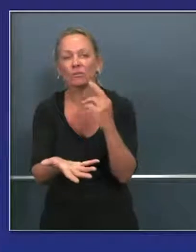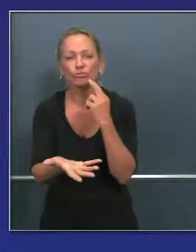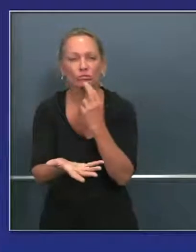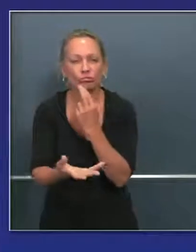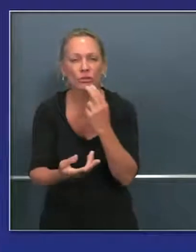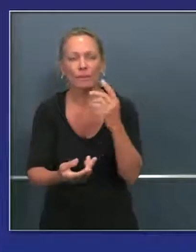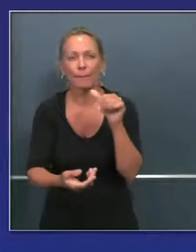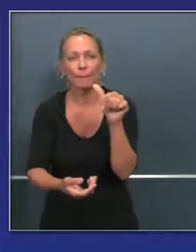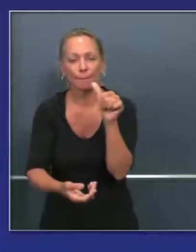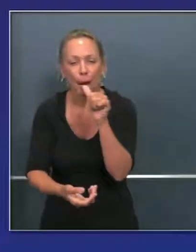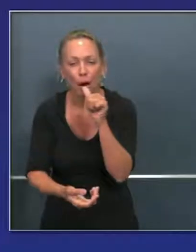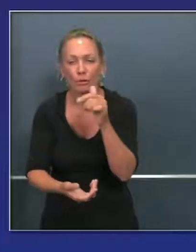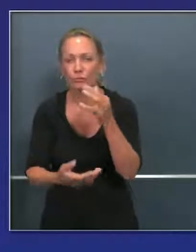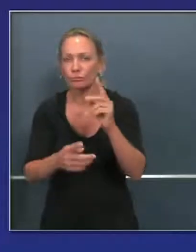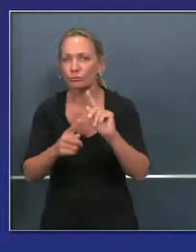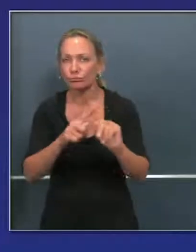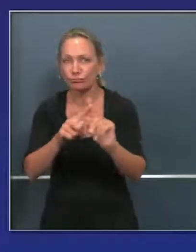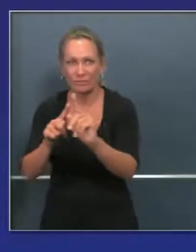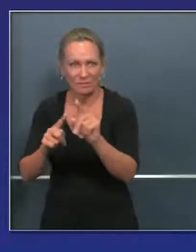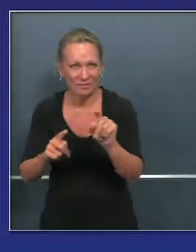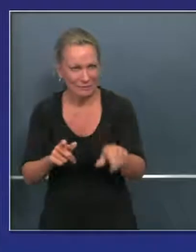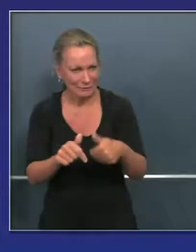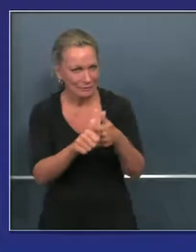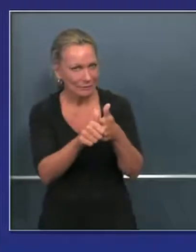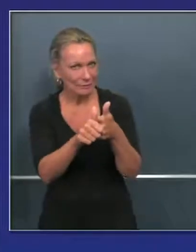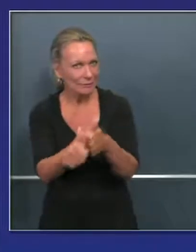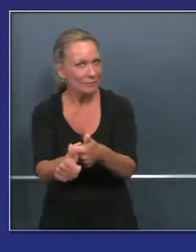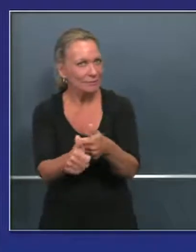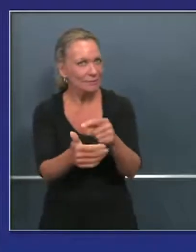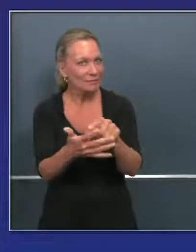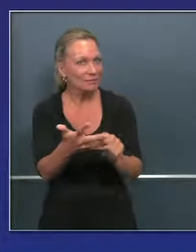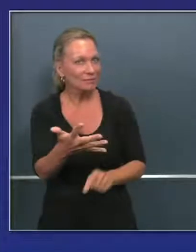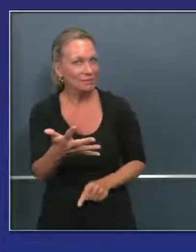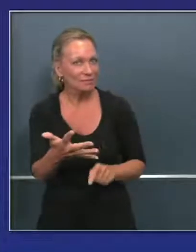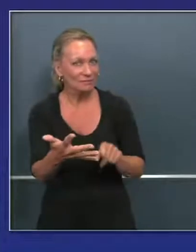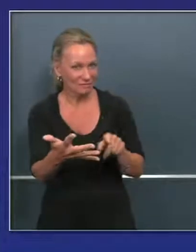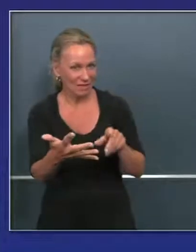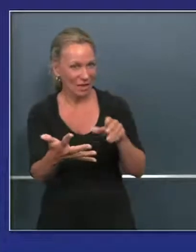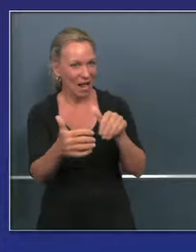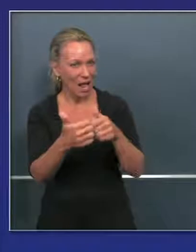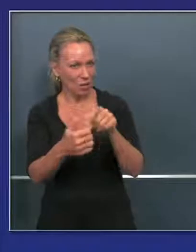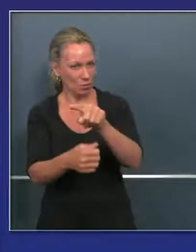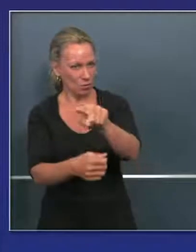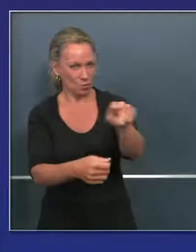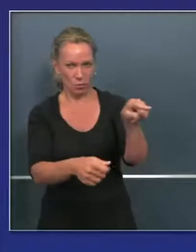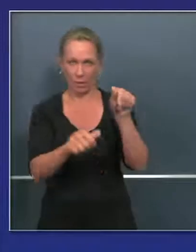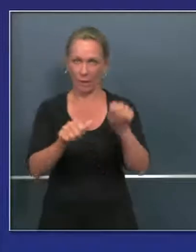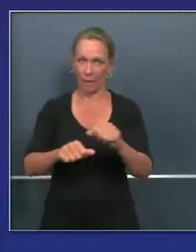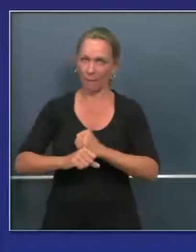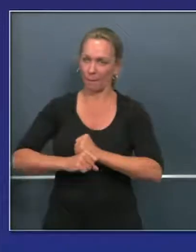some tools the local level they're even more tools again locally that enforcement is driven